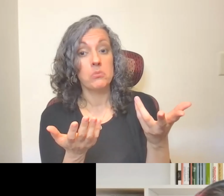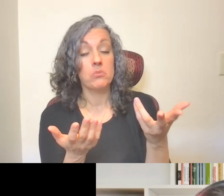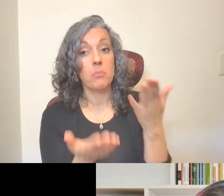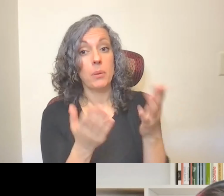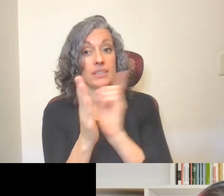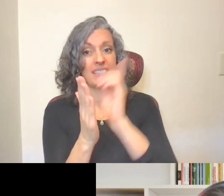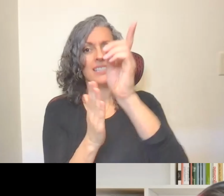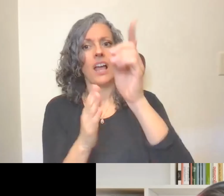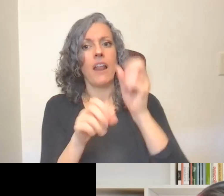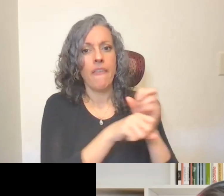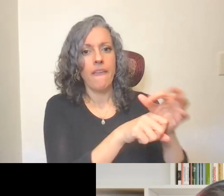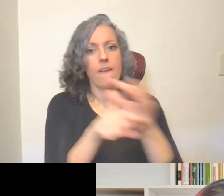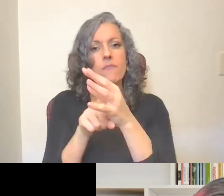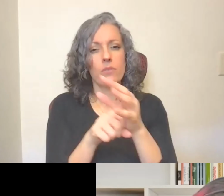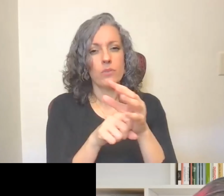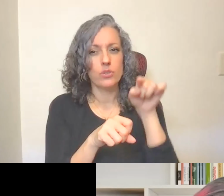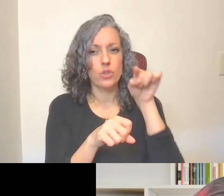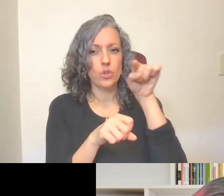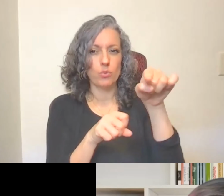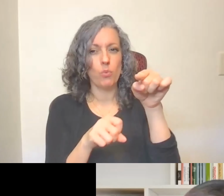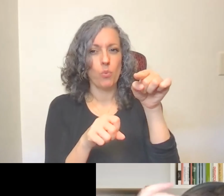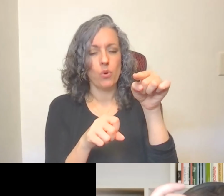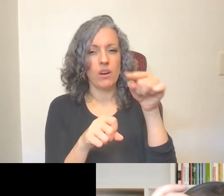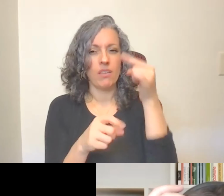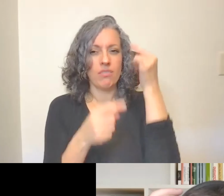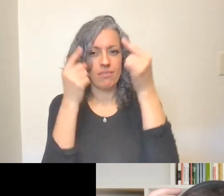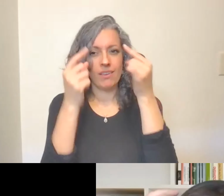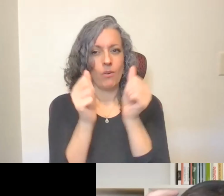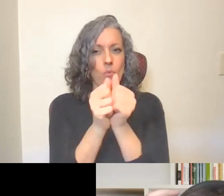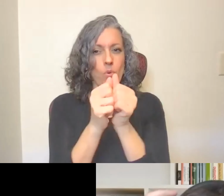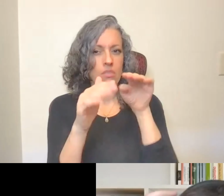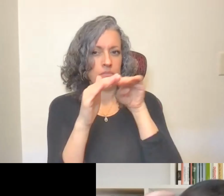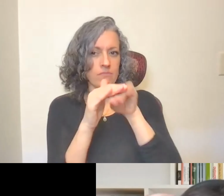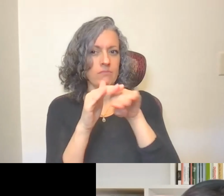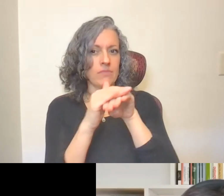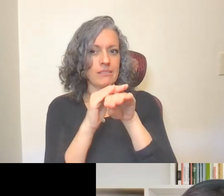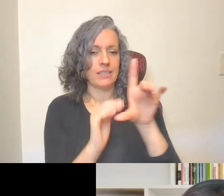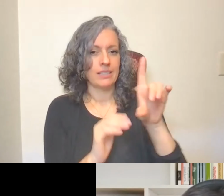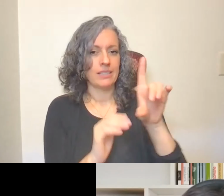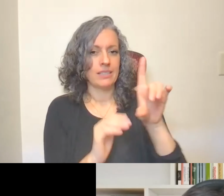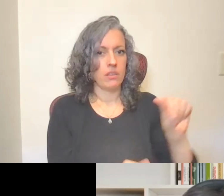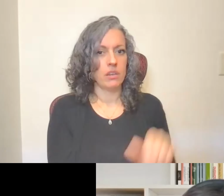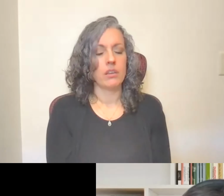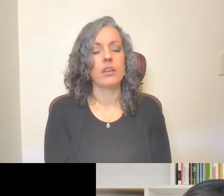influenced your overall culture of accessibility. [Stéphanie]: I think it's the other way around, to